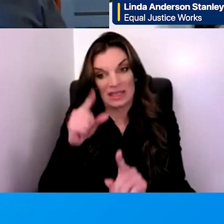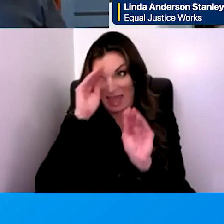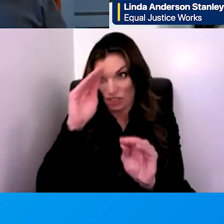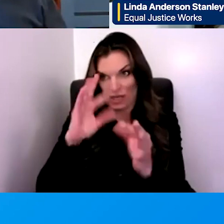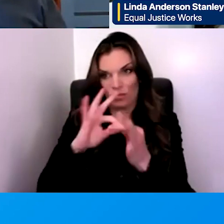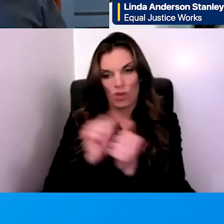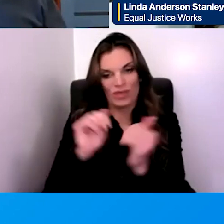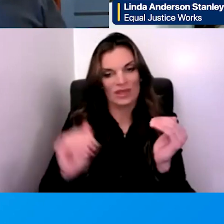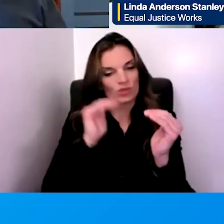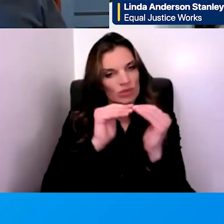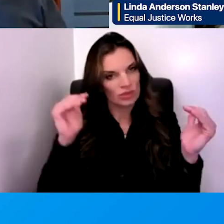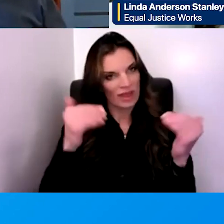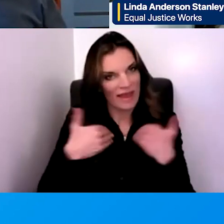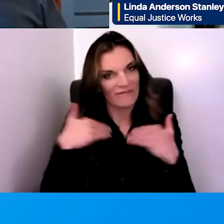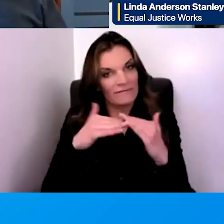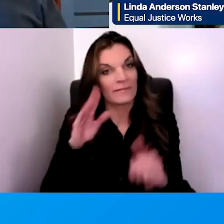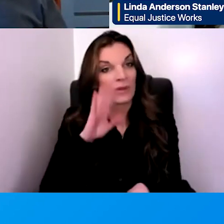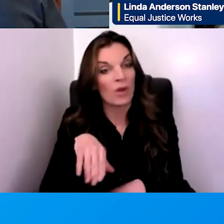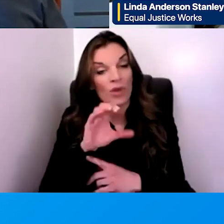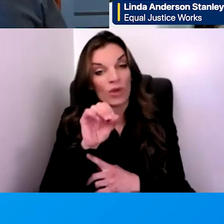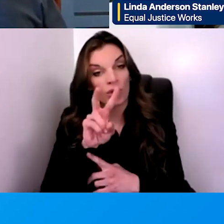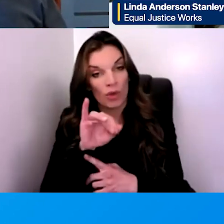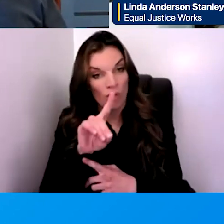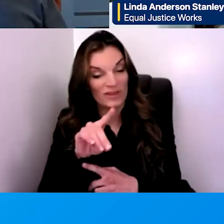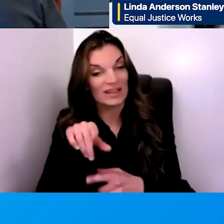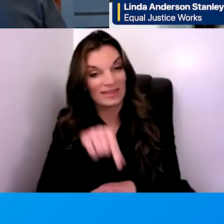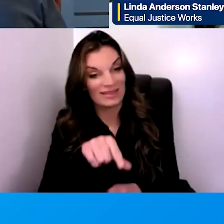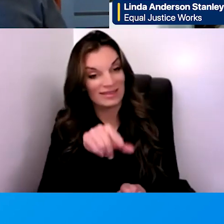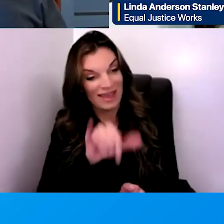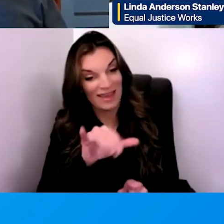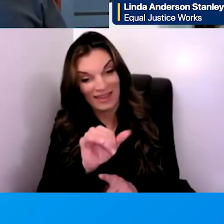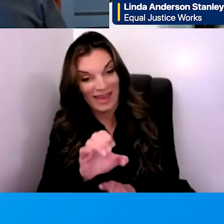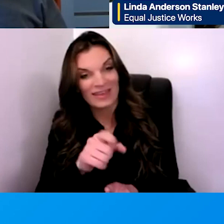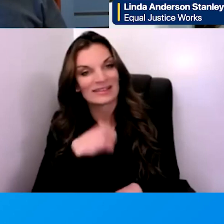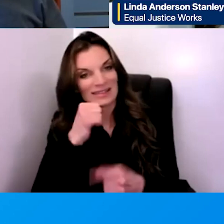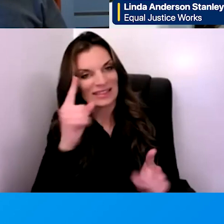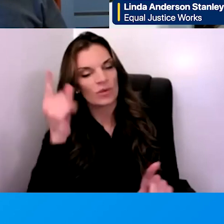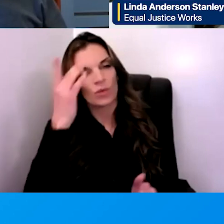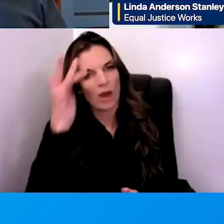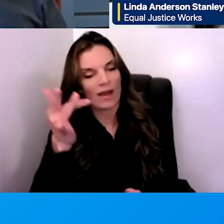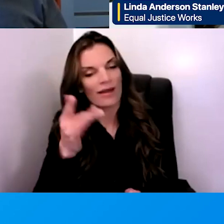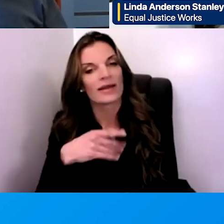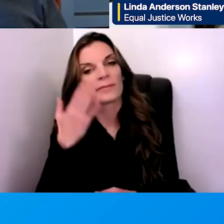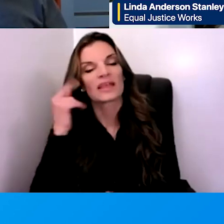the COVID-19 case because we were saying that there were some